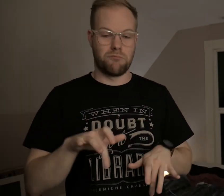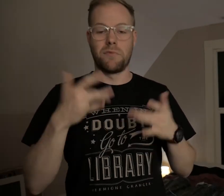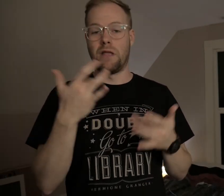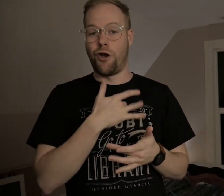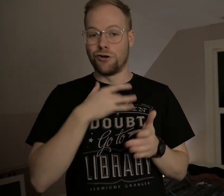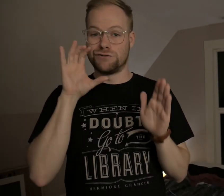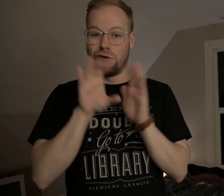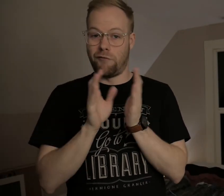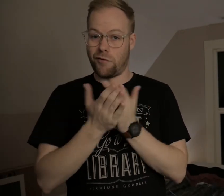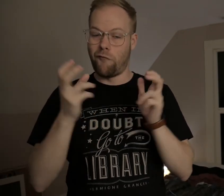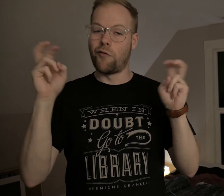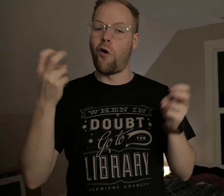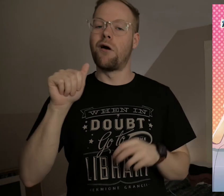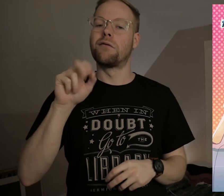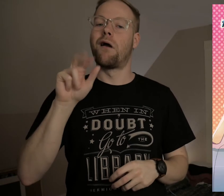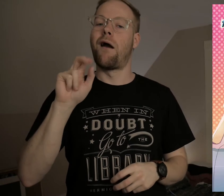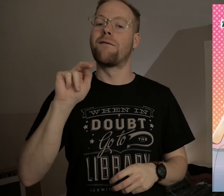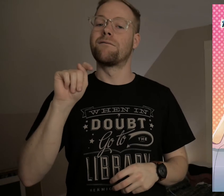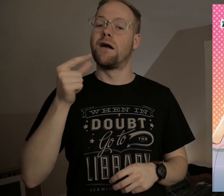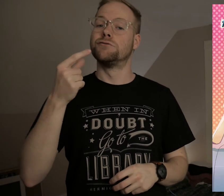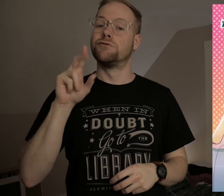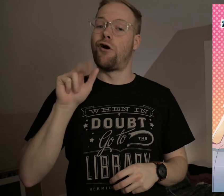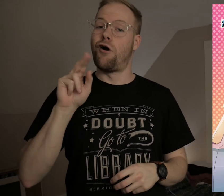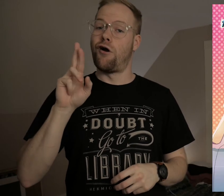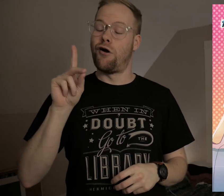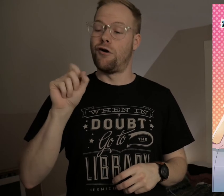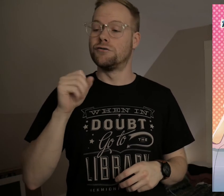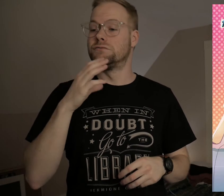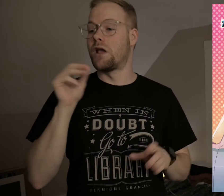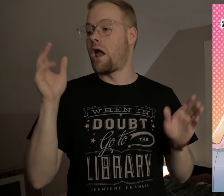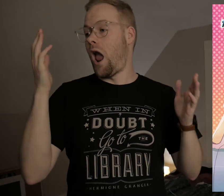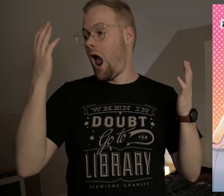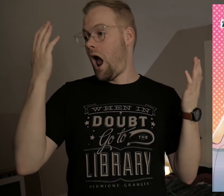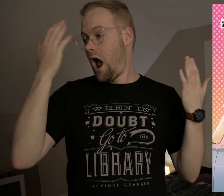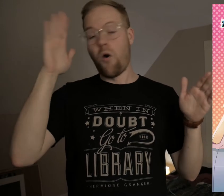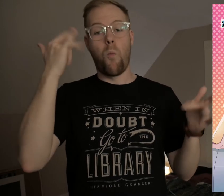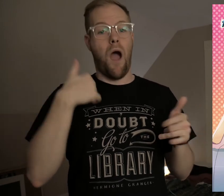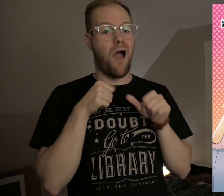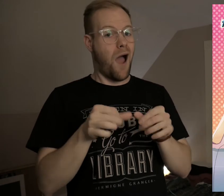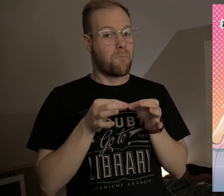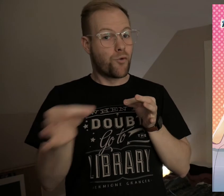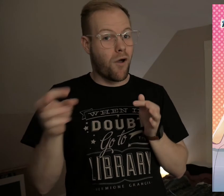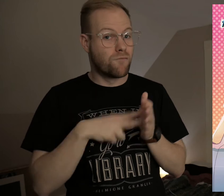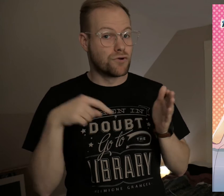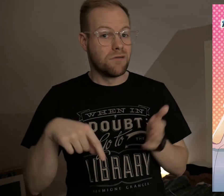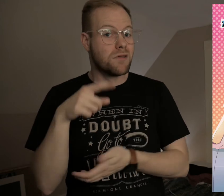a lighthearted graphic novel called The Avant-Guards, and I don’t know why I kept putting off reading this!